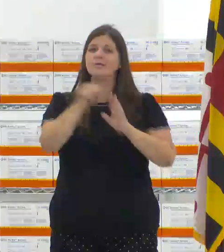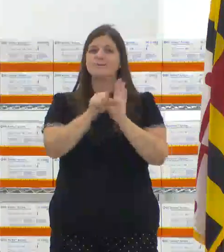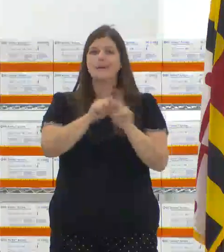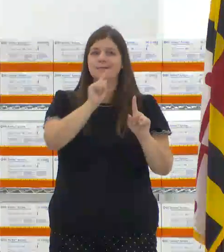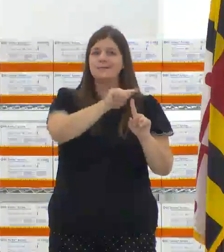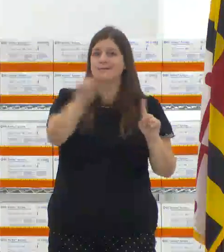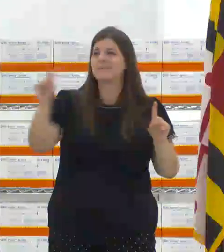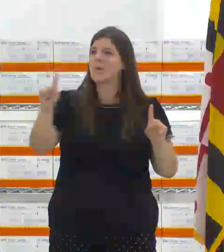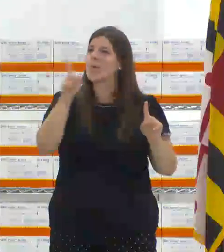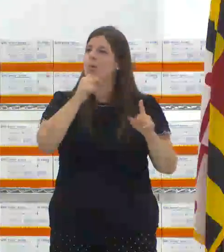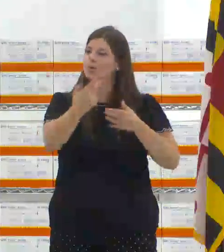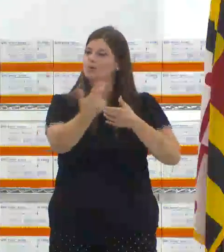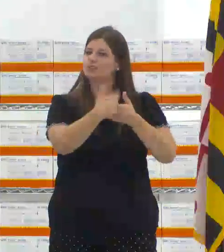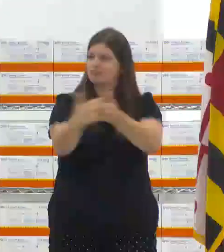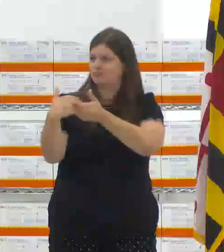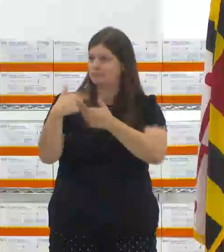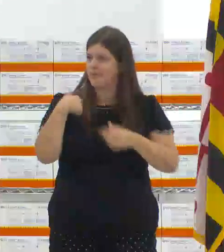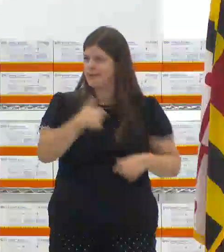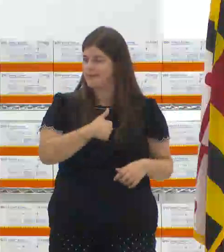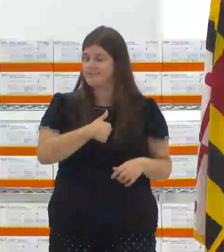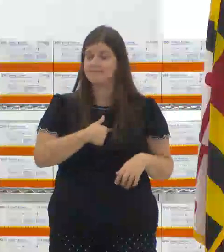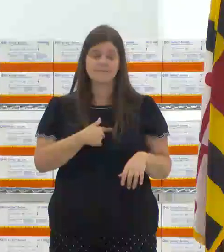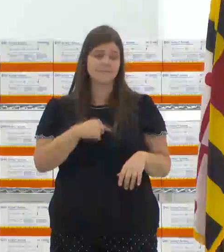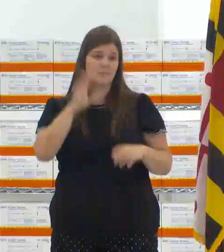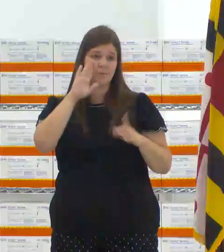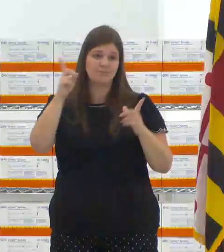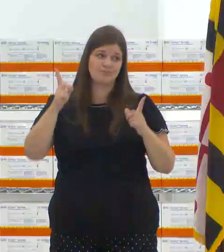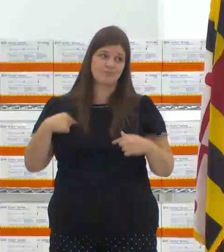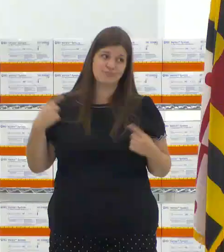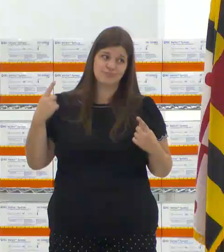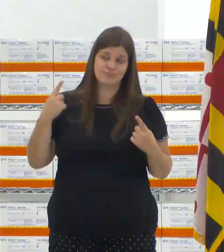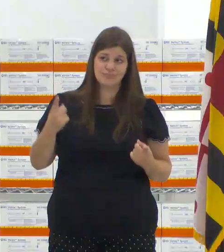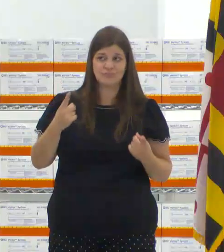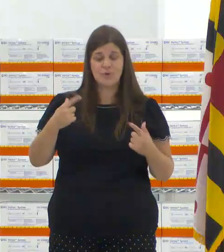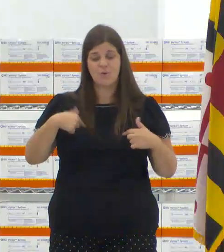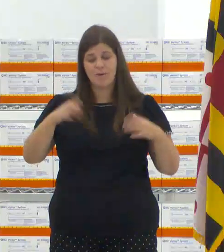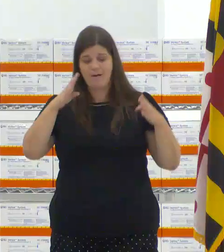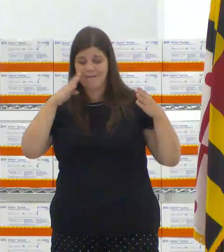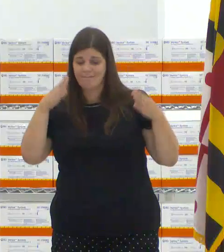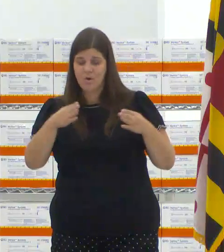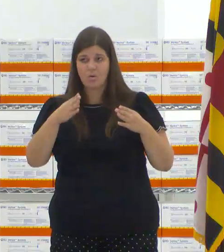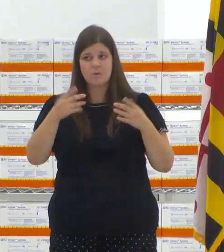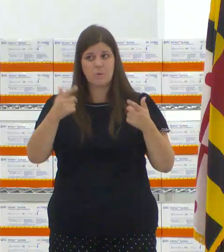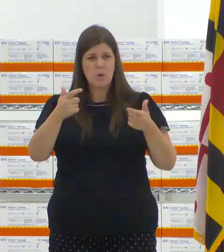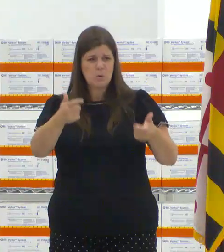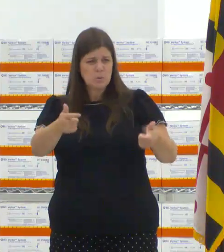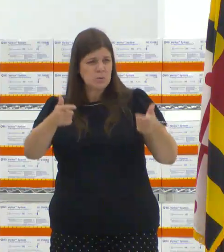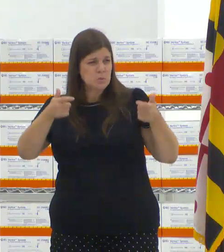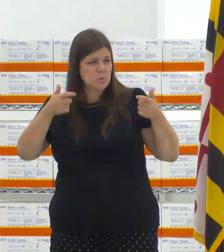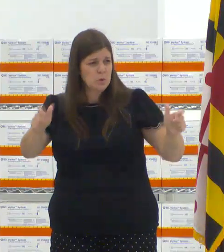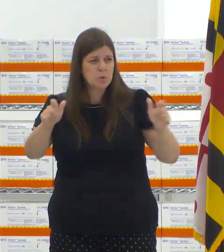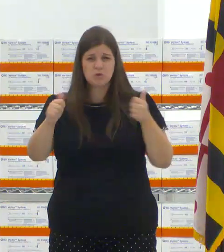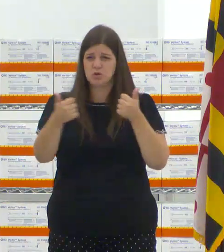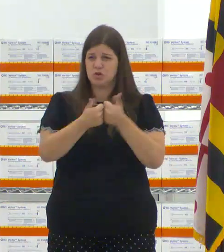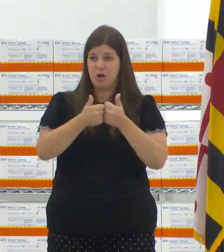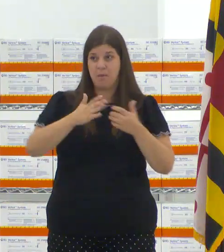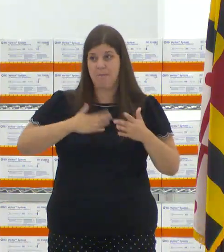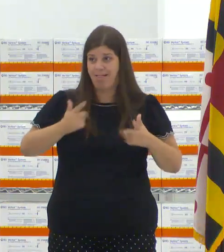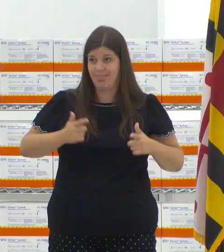But this acquisition will give us another valuable tool in that strategy, which has successfully completed more than 2.